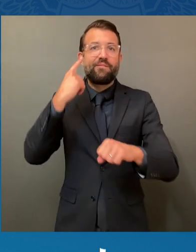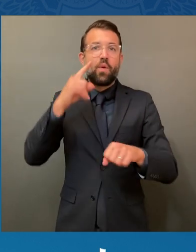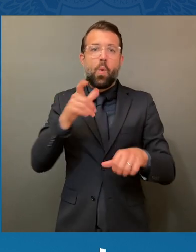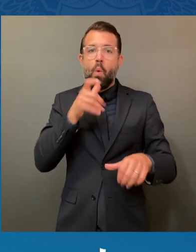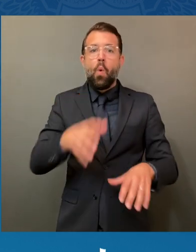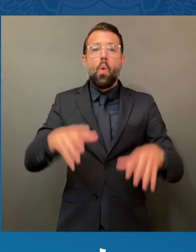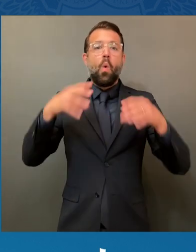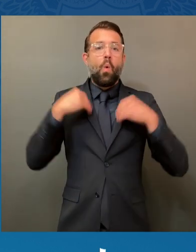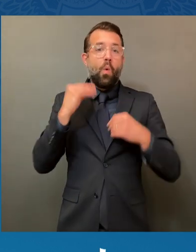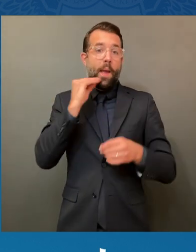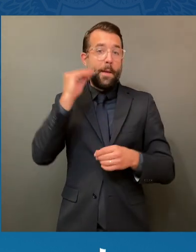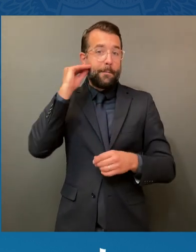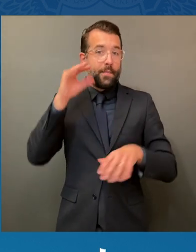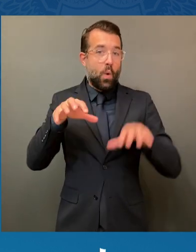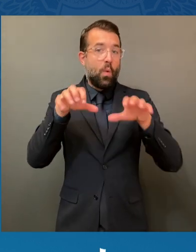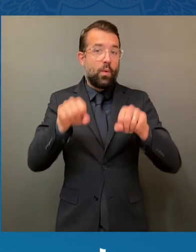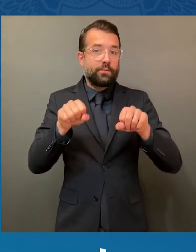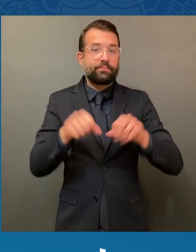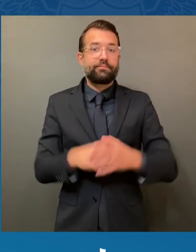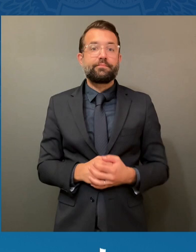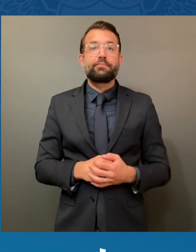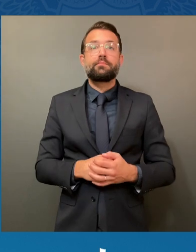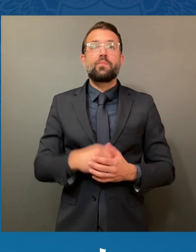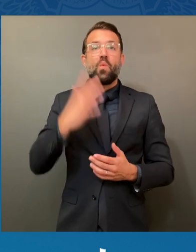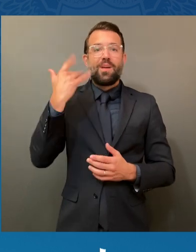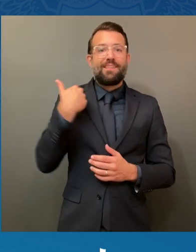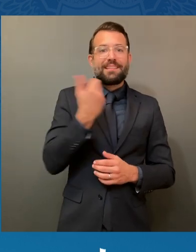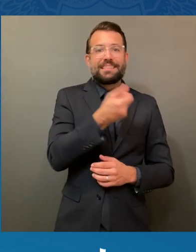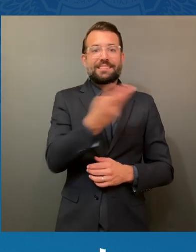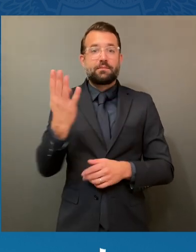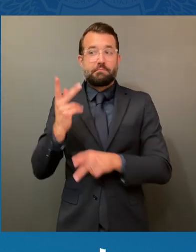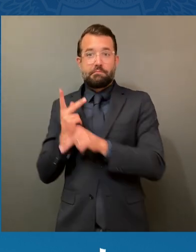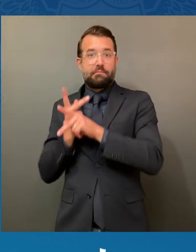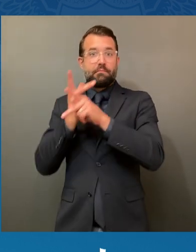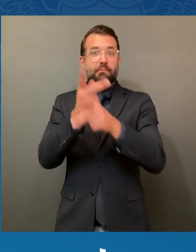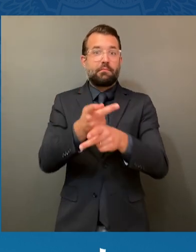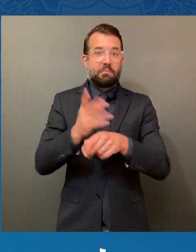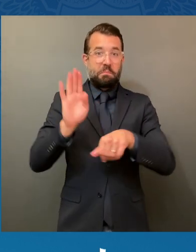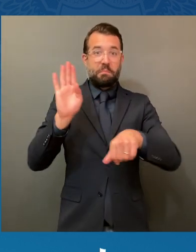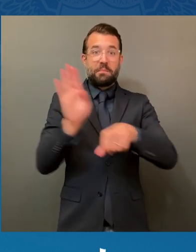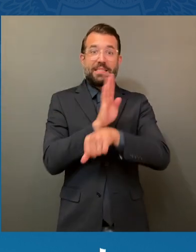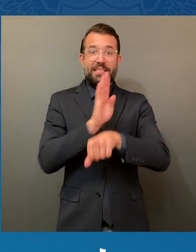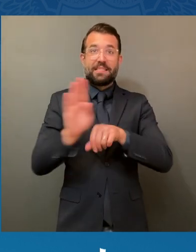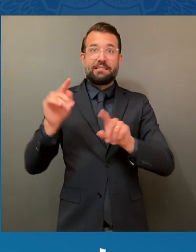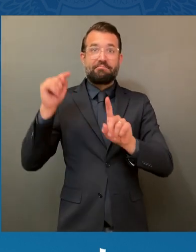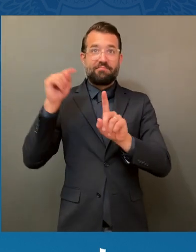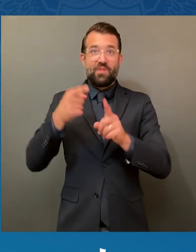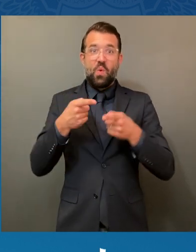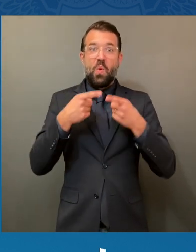from predatory lending practices during the foreclosure crisis. Another example of the work that I did